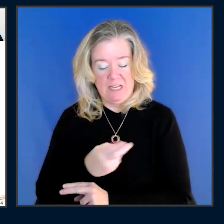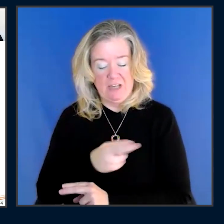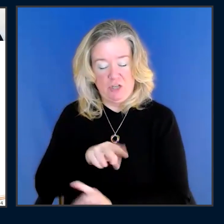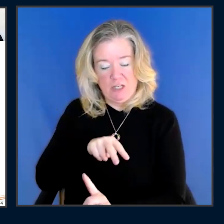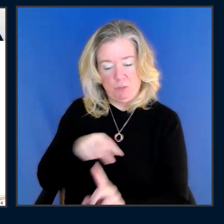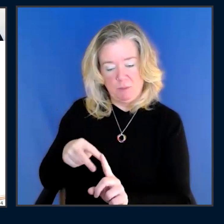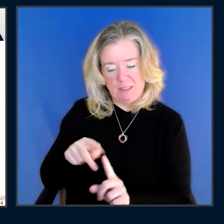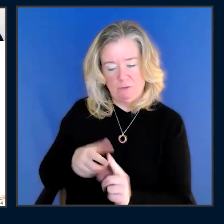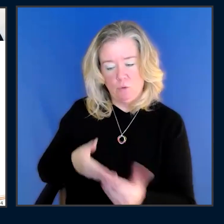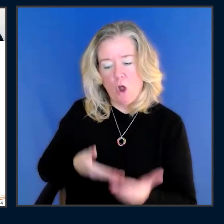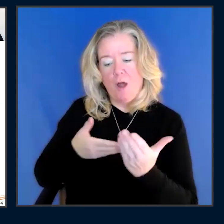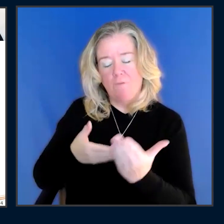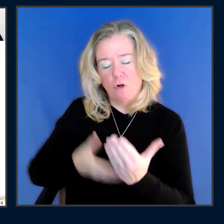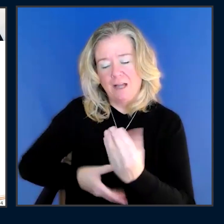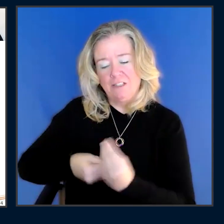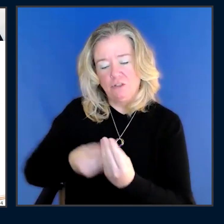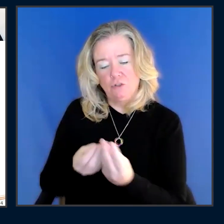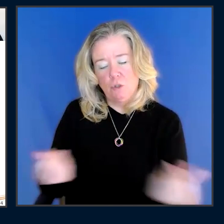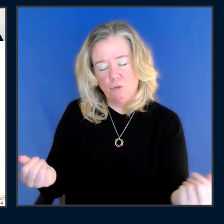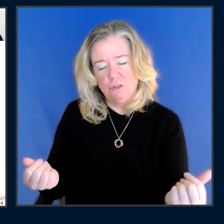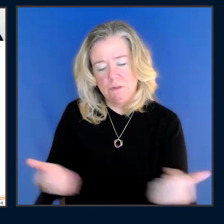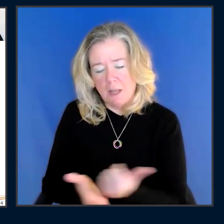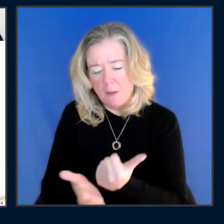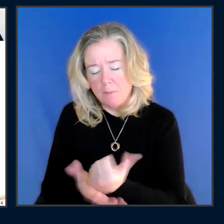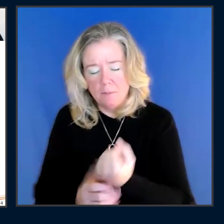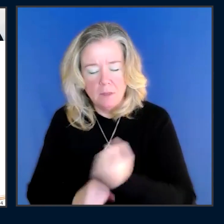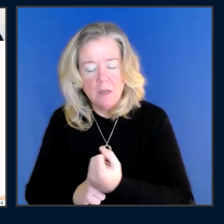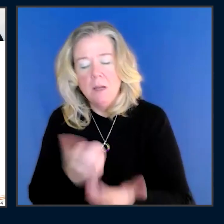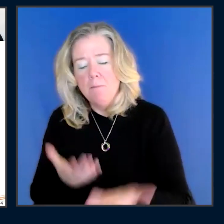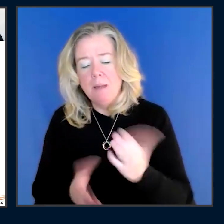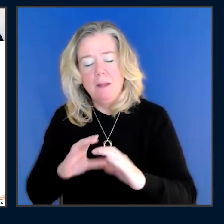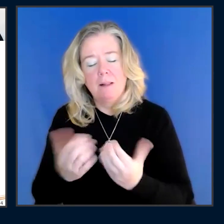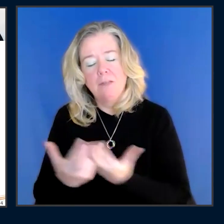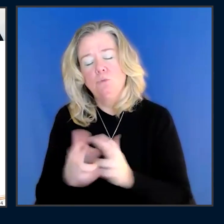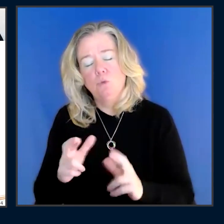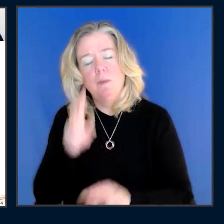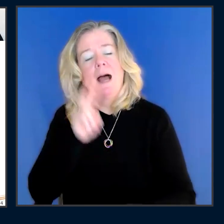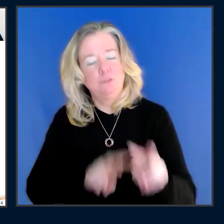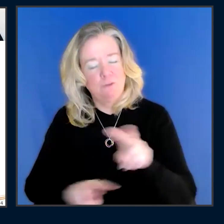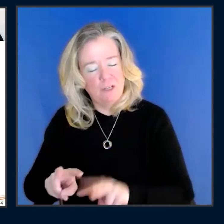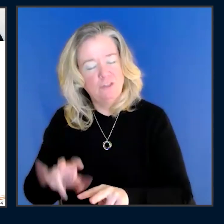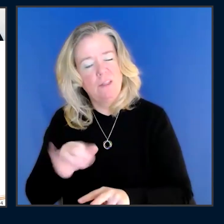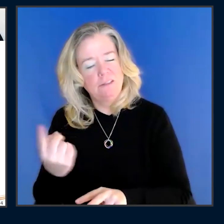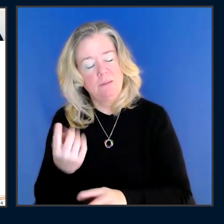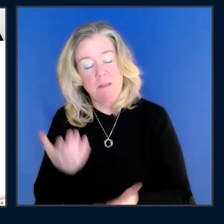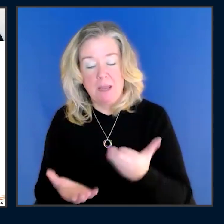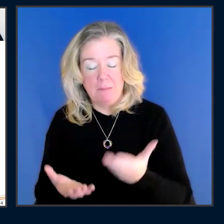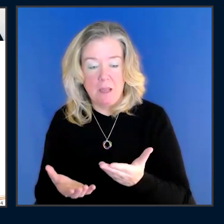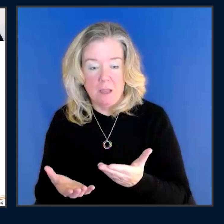then use our DHH lens to offer additional solutions. And so maybe classroom observations